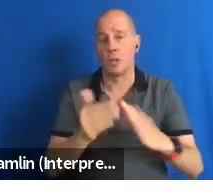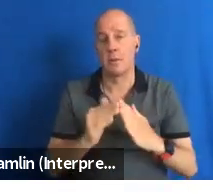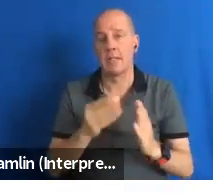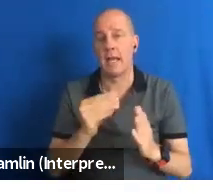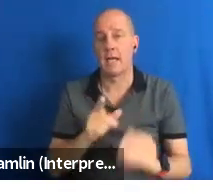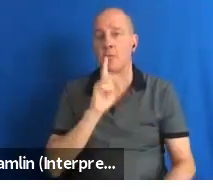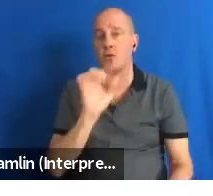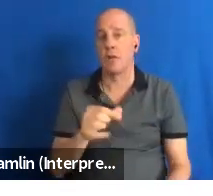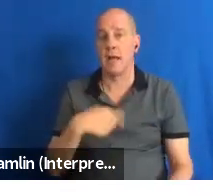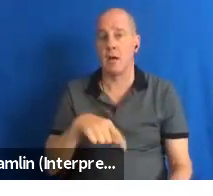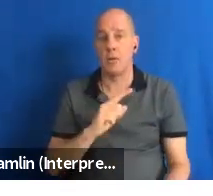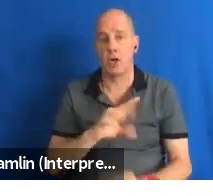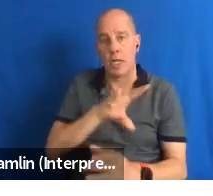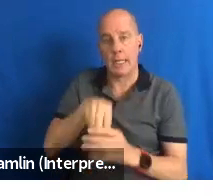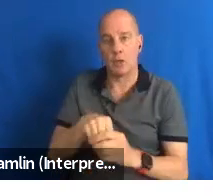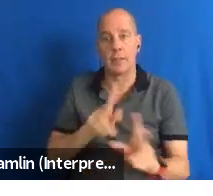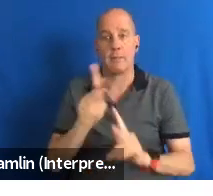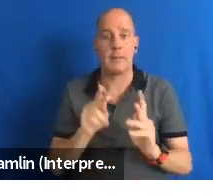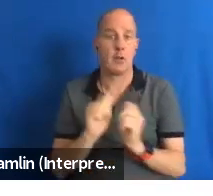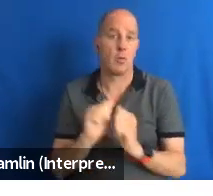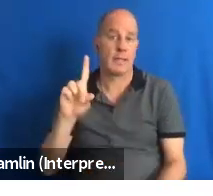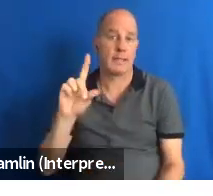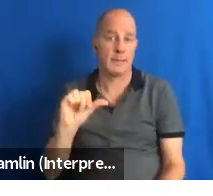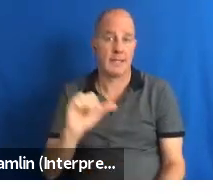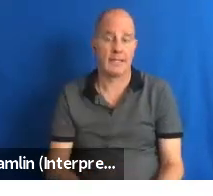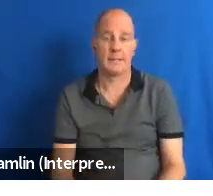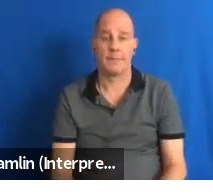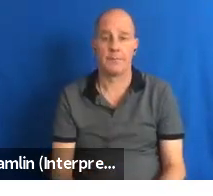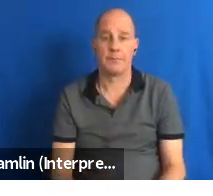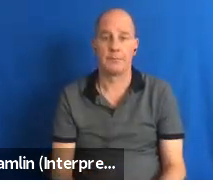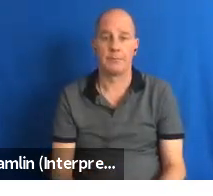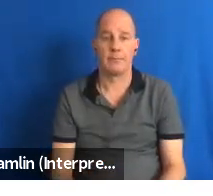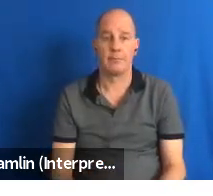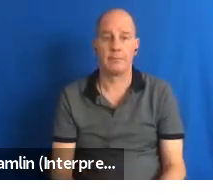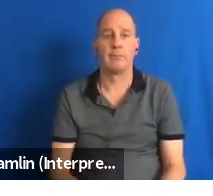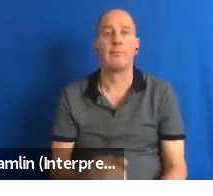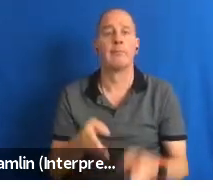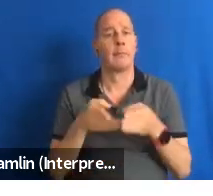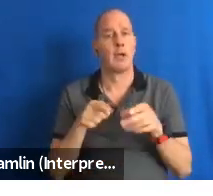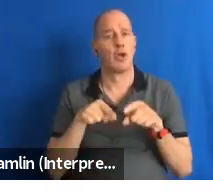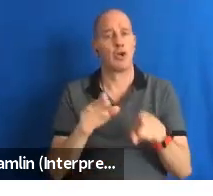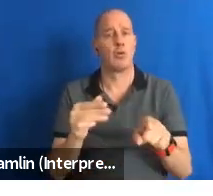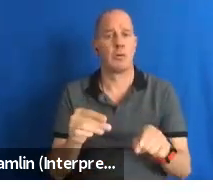that we're including people with disabilities. Throughout this presentation so far you've heard a